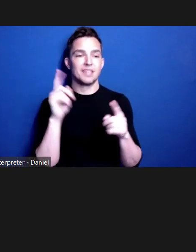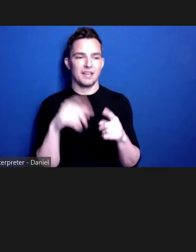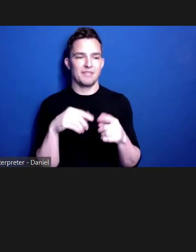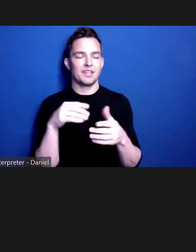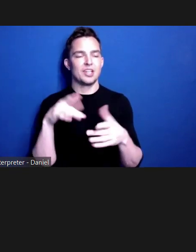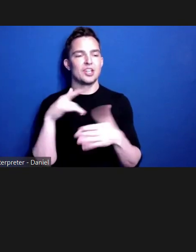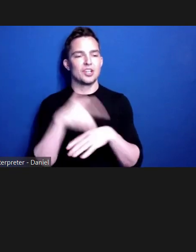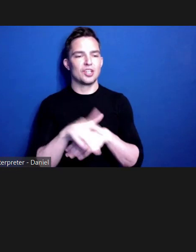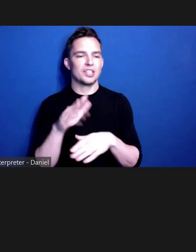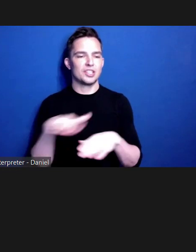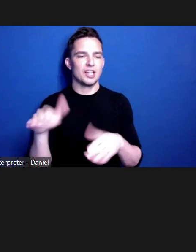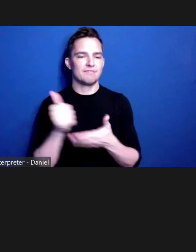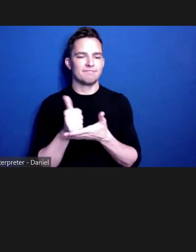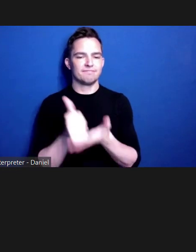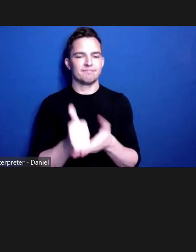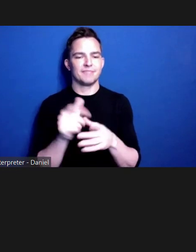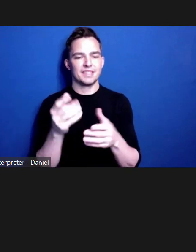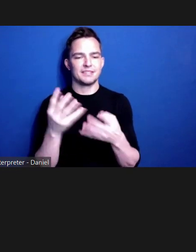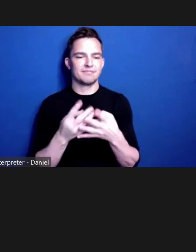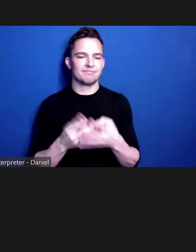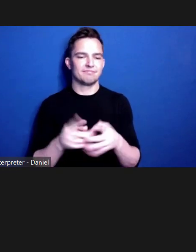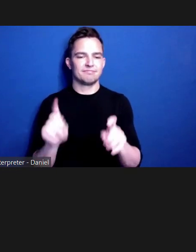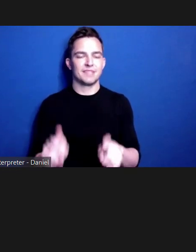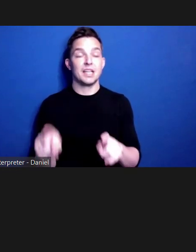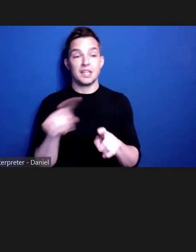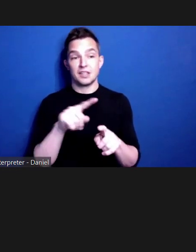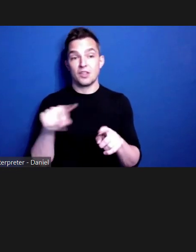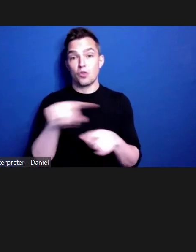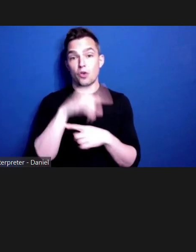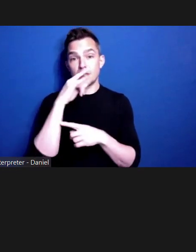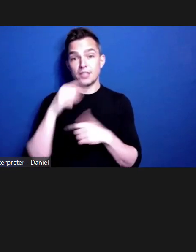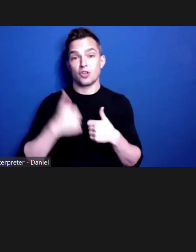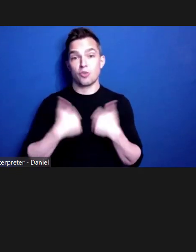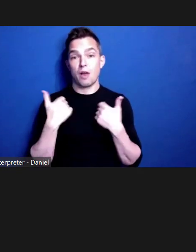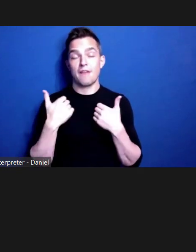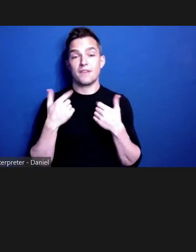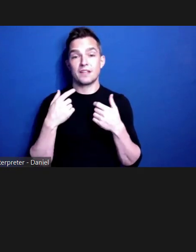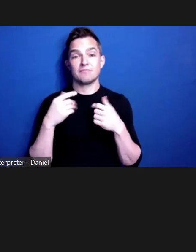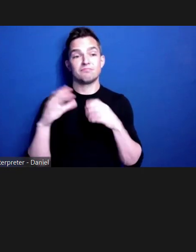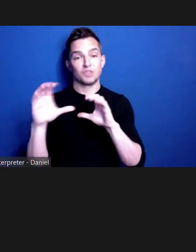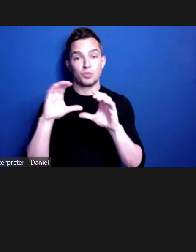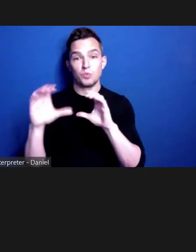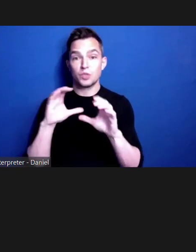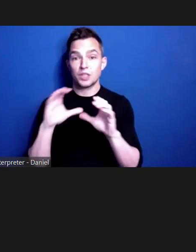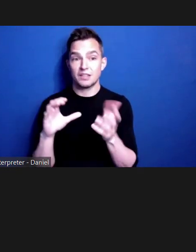William Eiserman: So, we're going the take a look at two girls